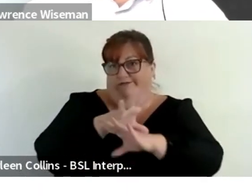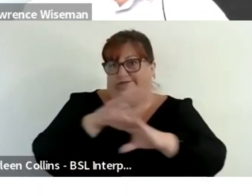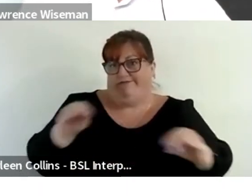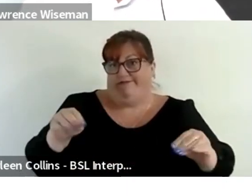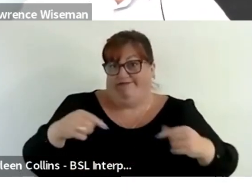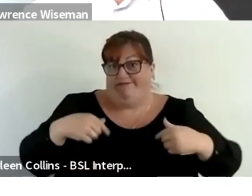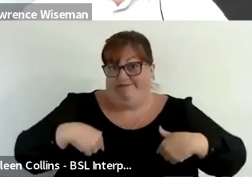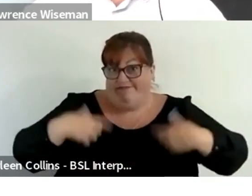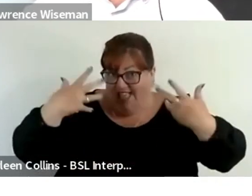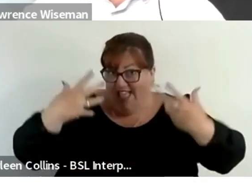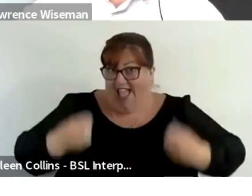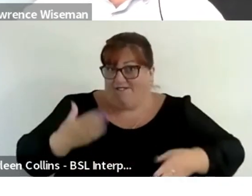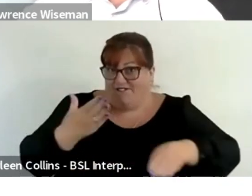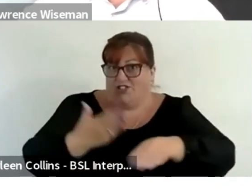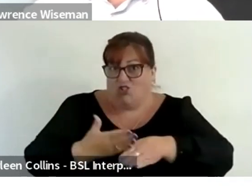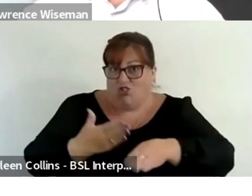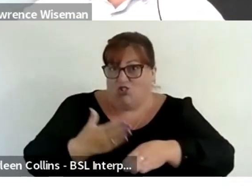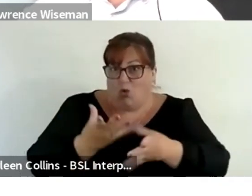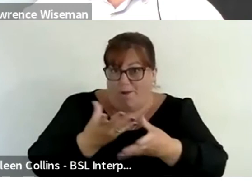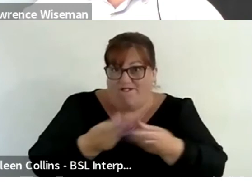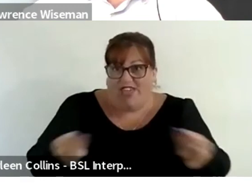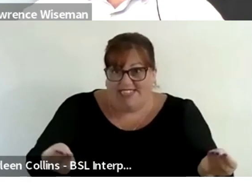We are currently recruiting lots of people in our Financial Crime Team.